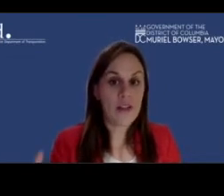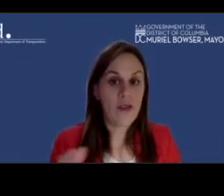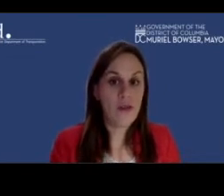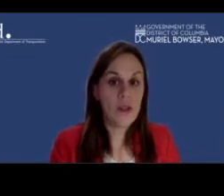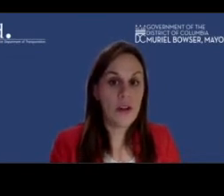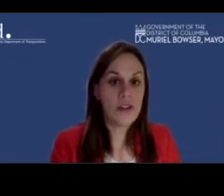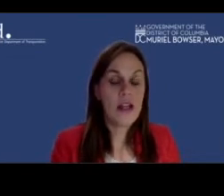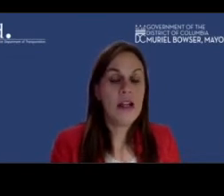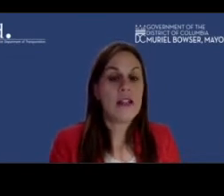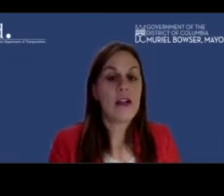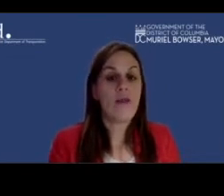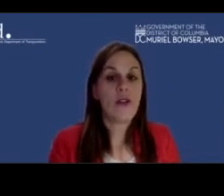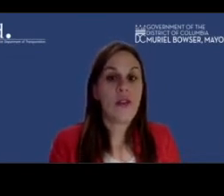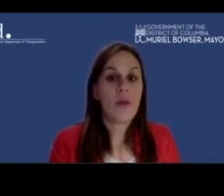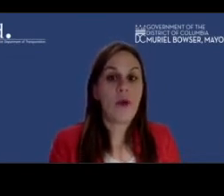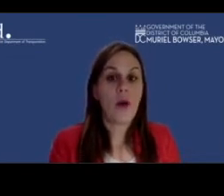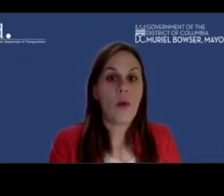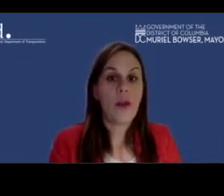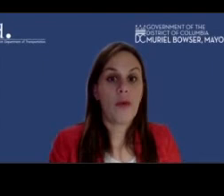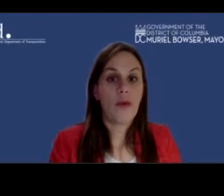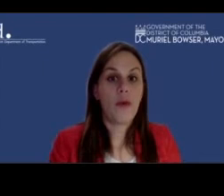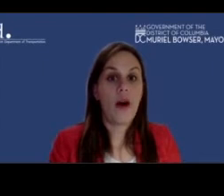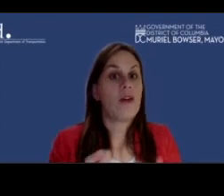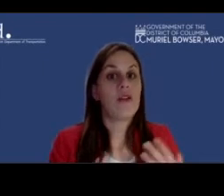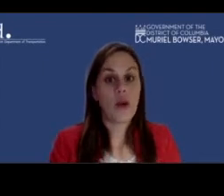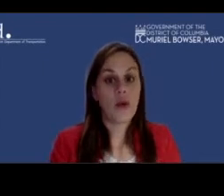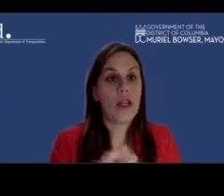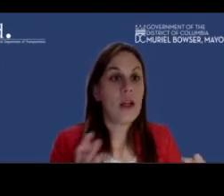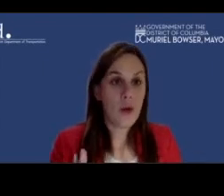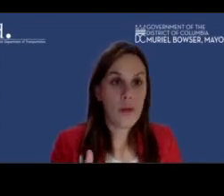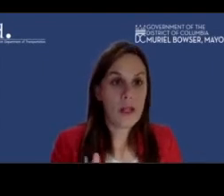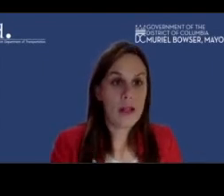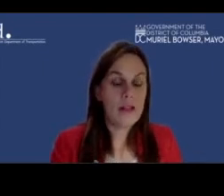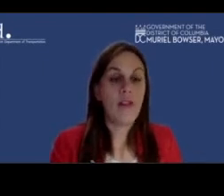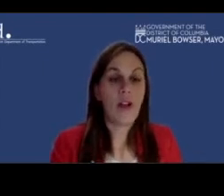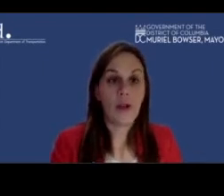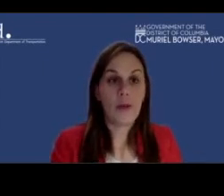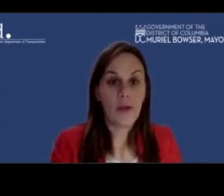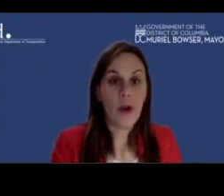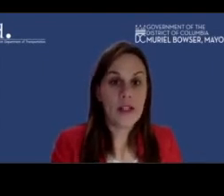next few years several of them are going through uh the zoning and permitting development review